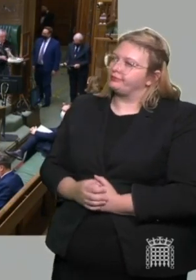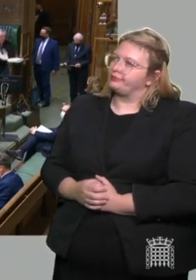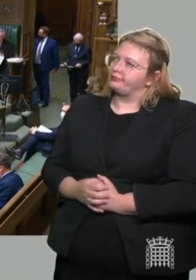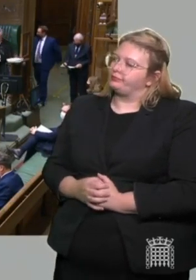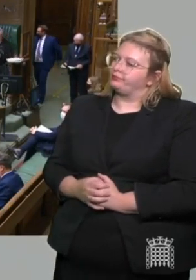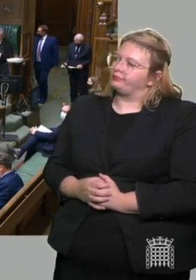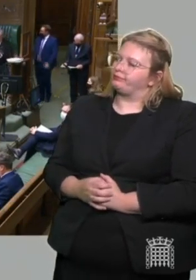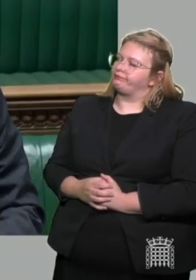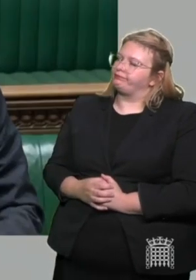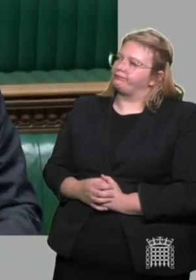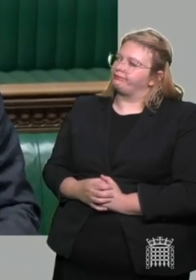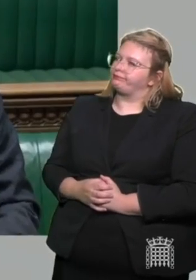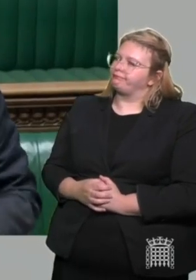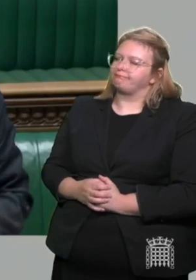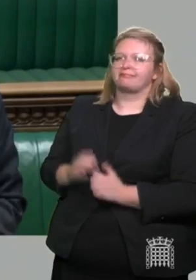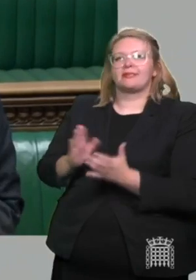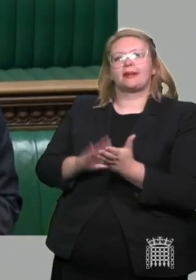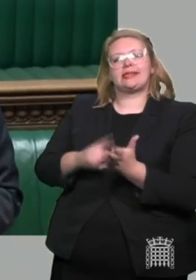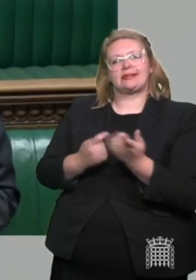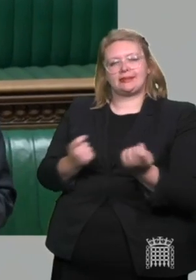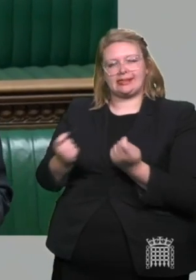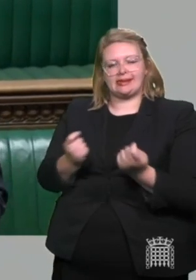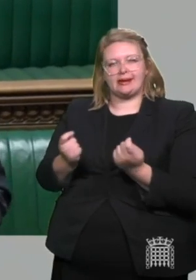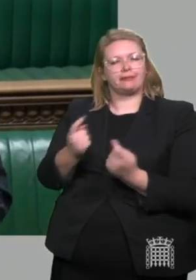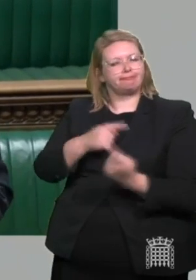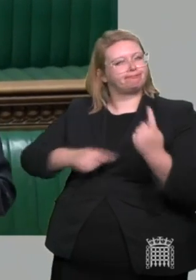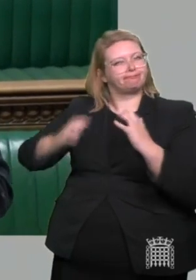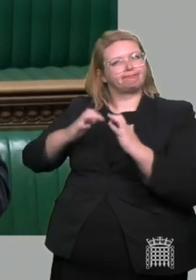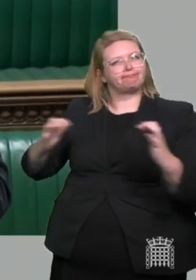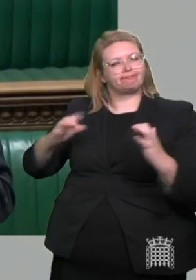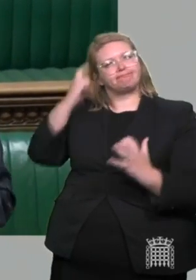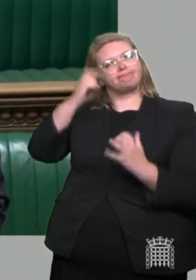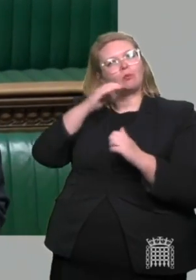across the House are with the people of India. We are supporting India with vital